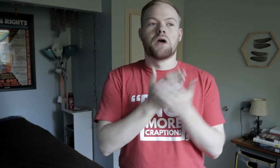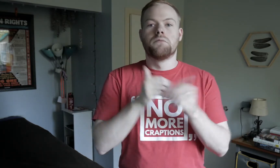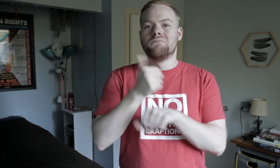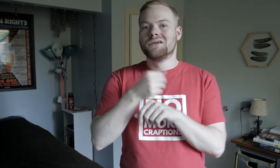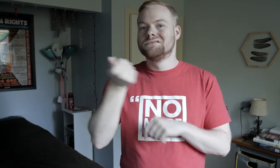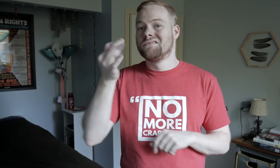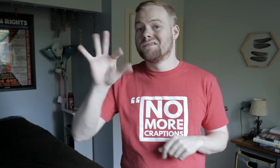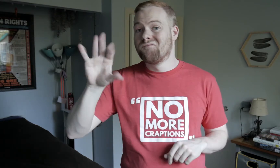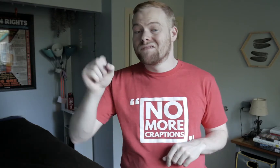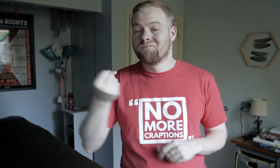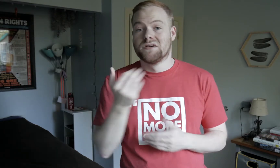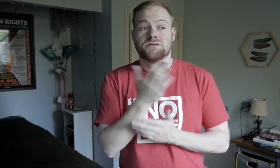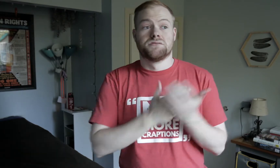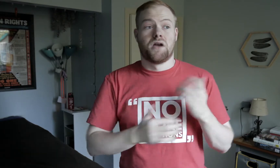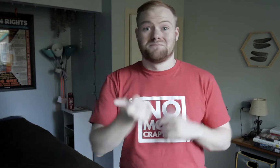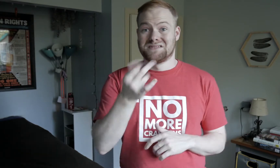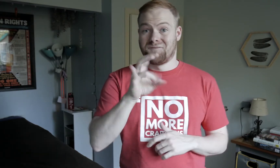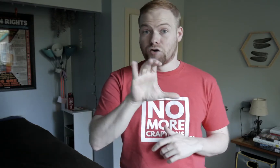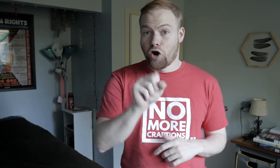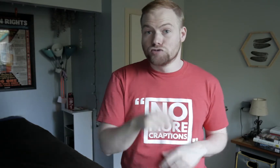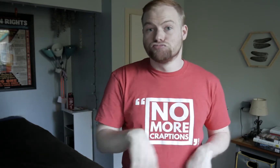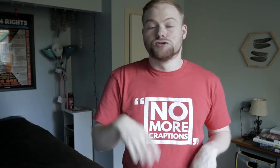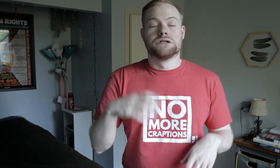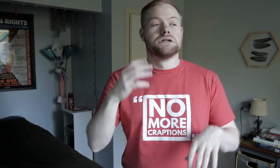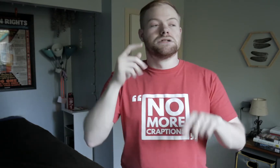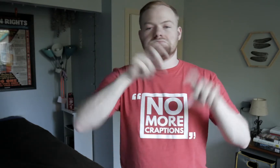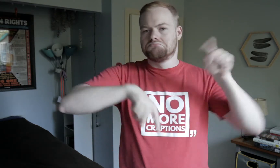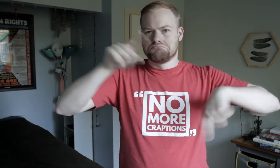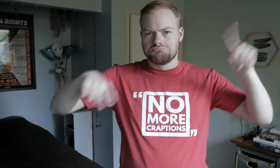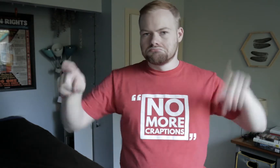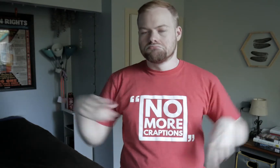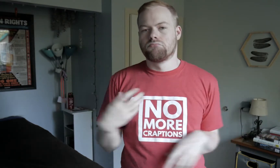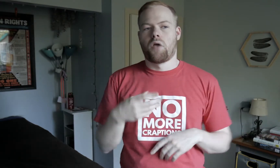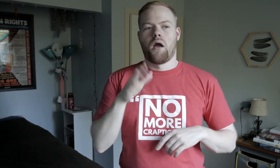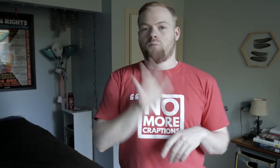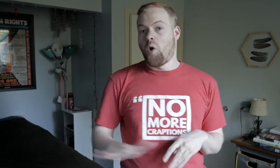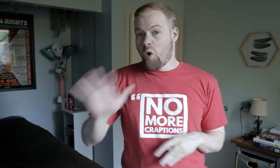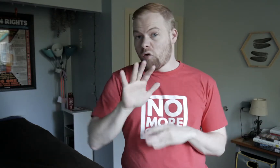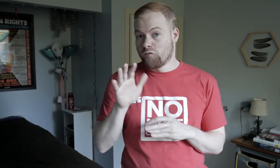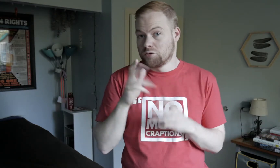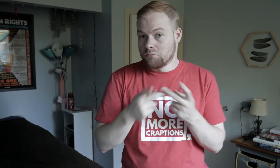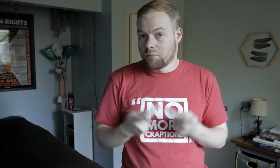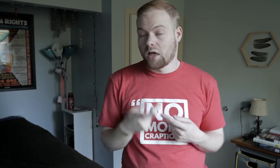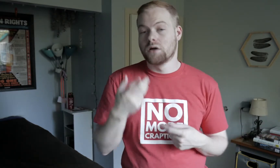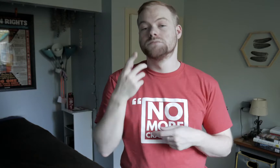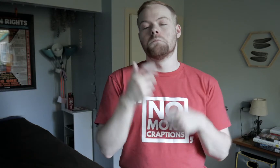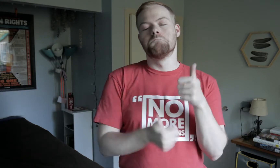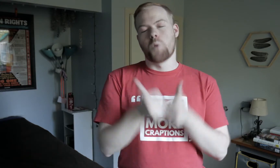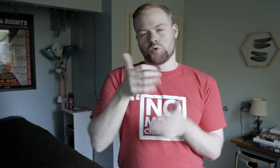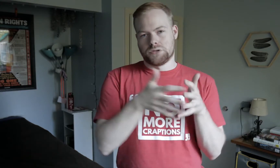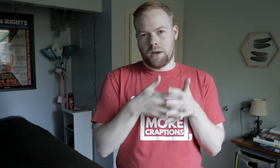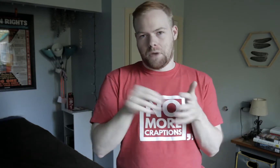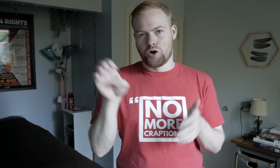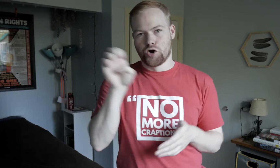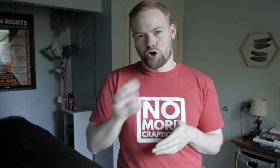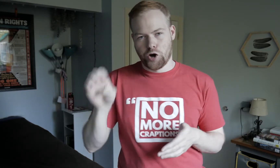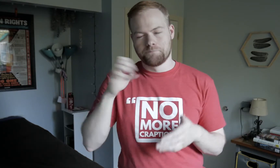Some are set in the 1950s, some in the 1700s, it varies. All over the place, but mostly in America and Europe.